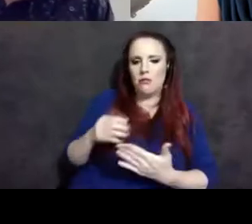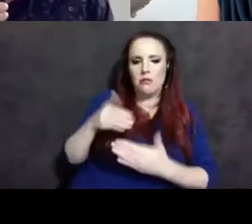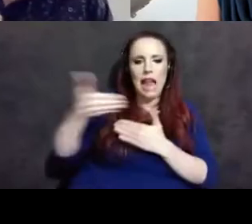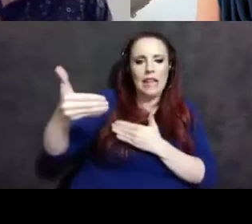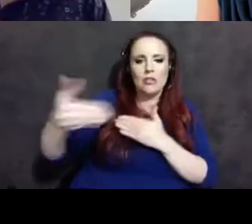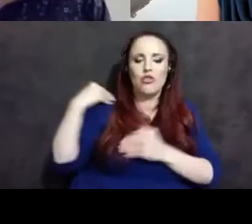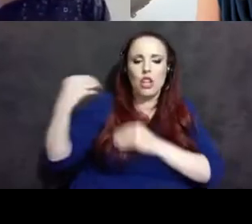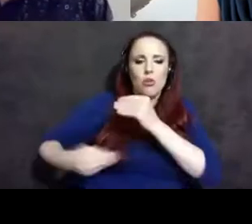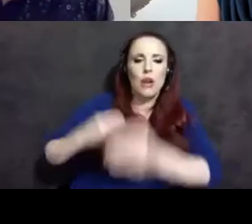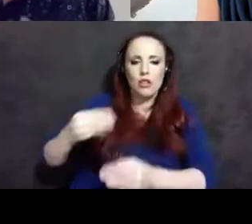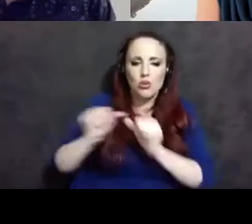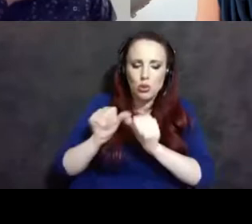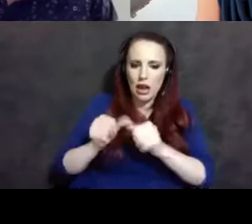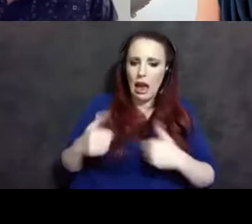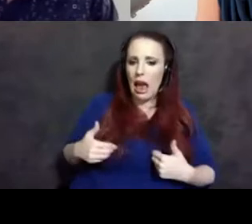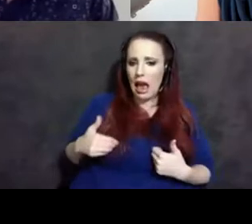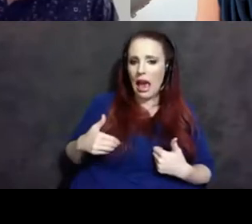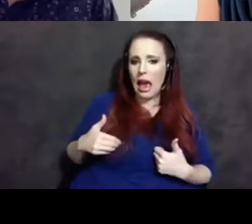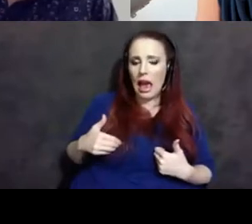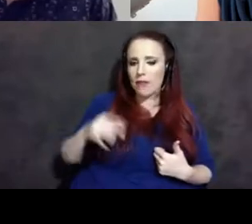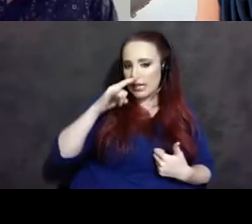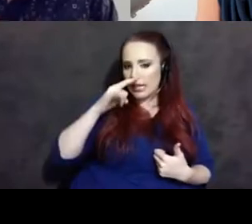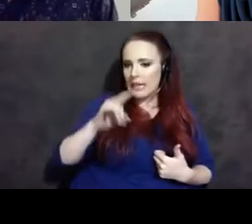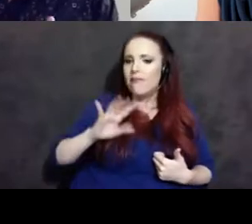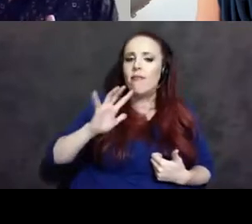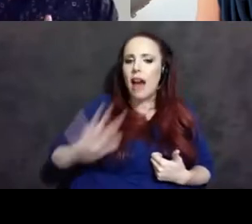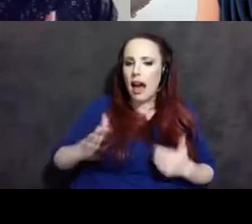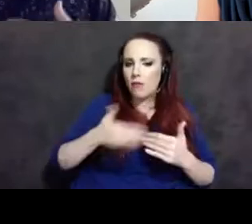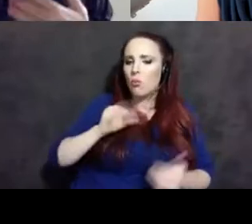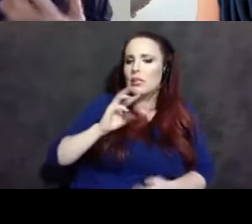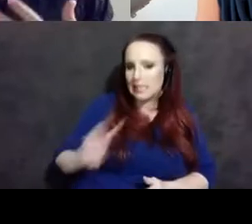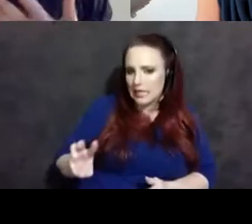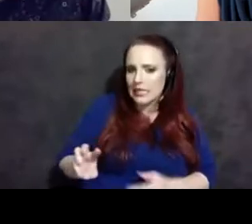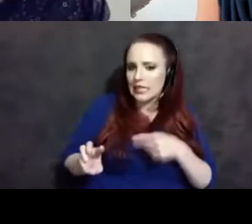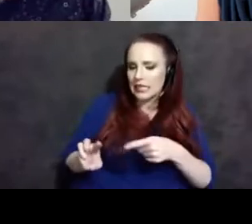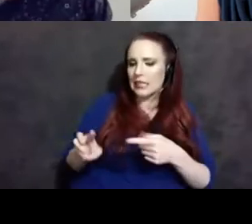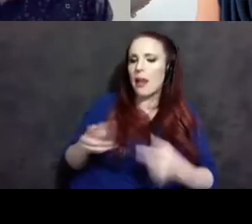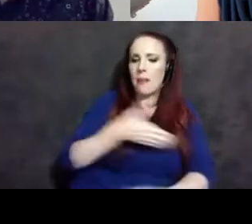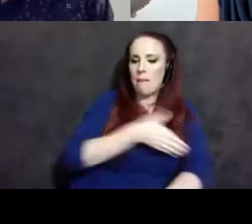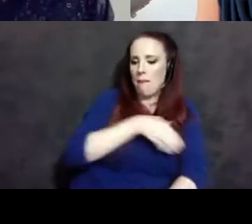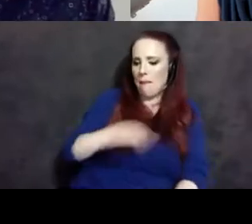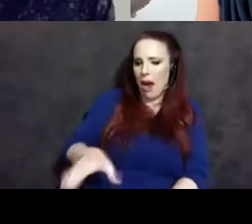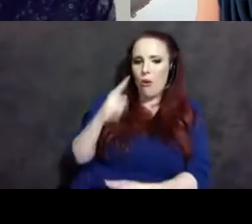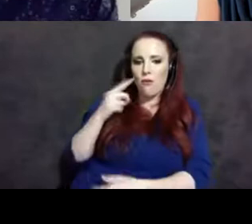I have a kid who is 5, almost 6, and the power I'm giving him is going to continue.